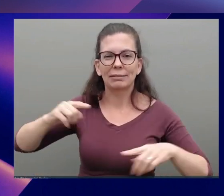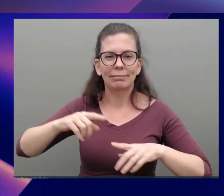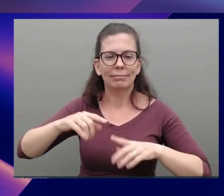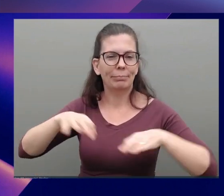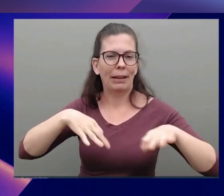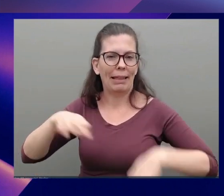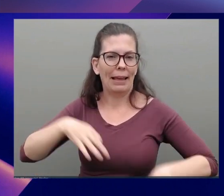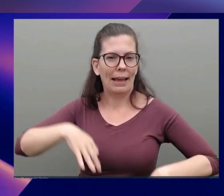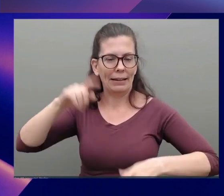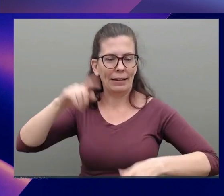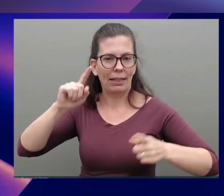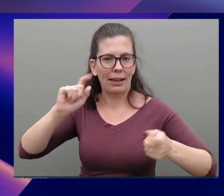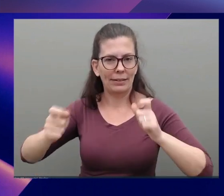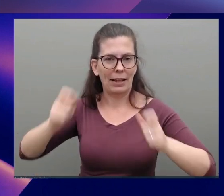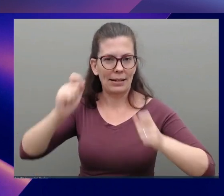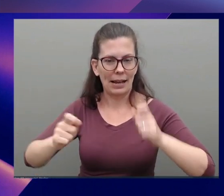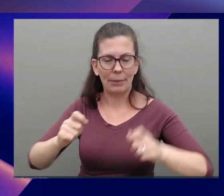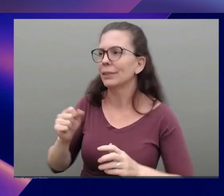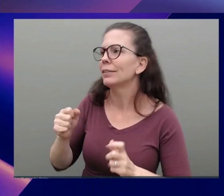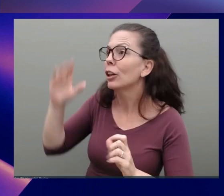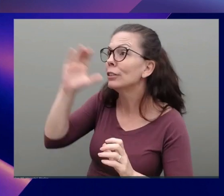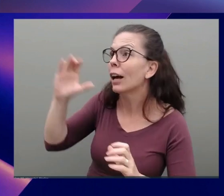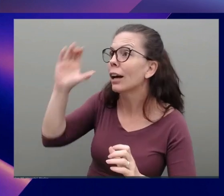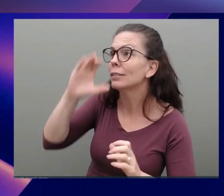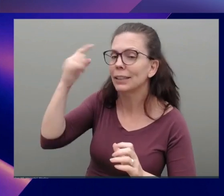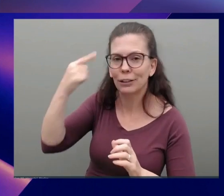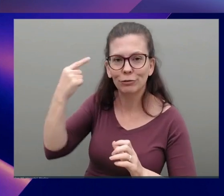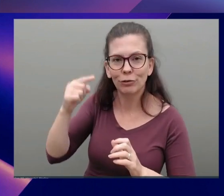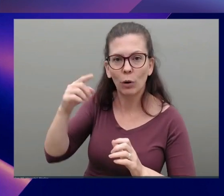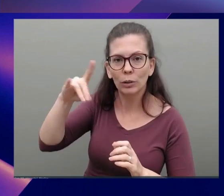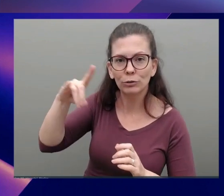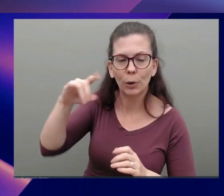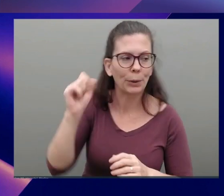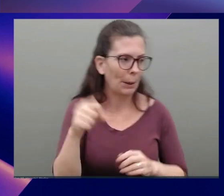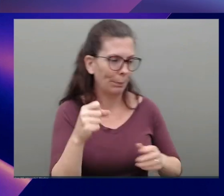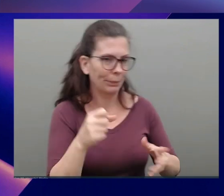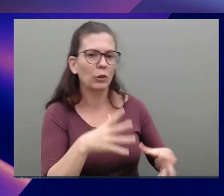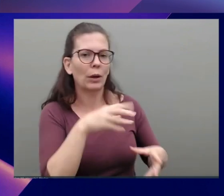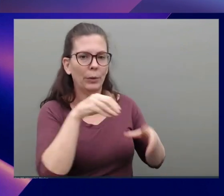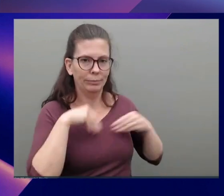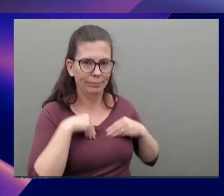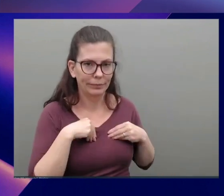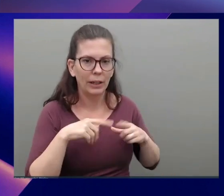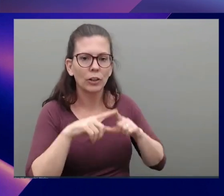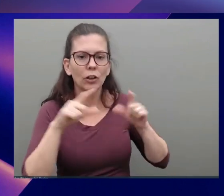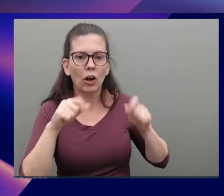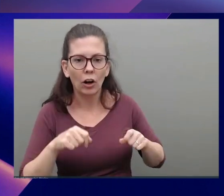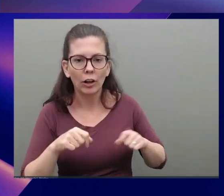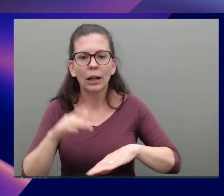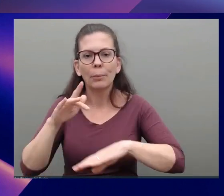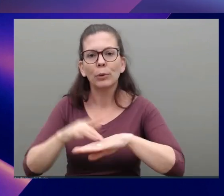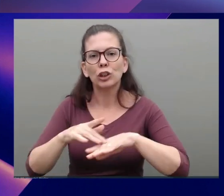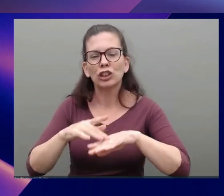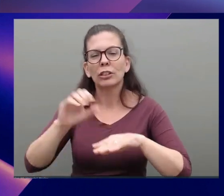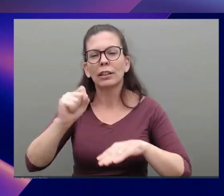Let's go drone hunting. - Yes. So, I'm gonna take that card, and I'm gonna press Escape to leave.